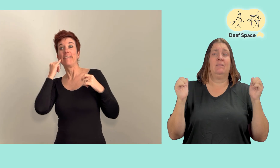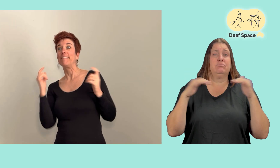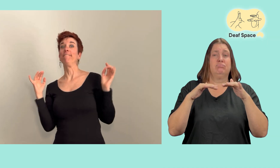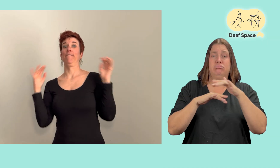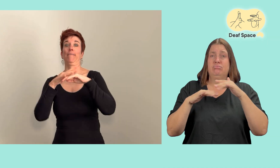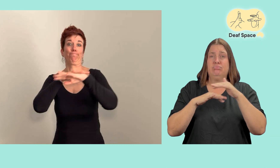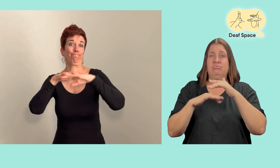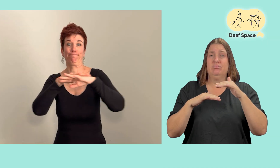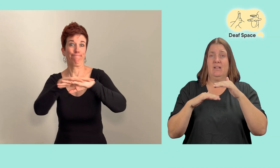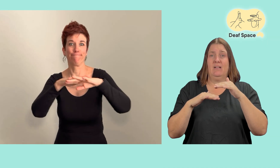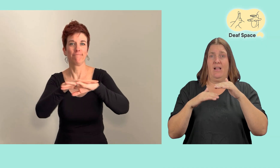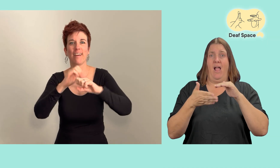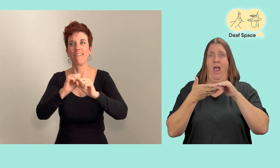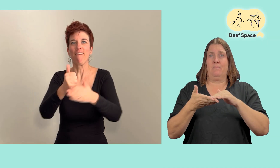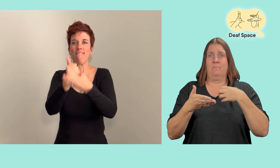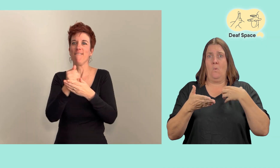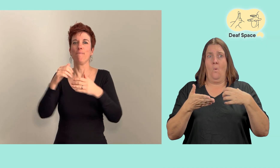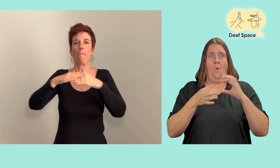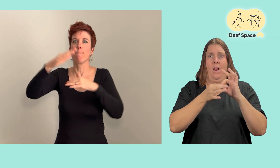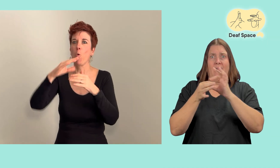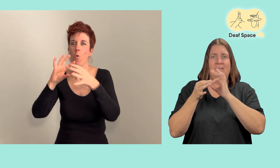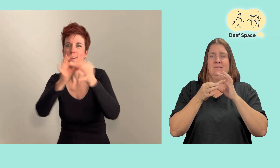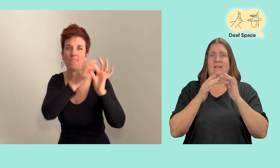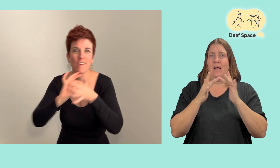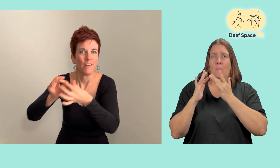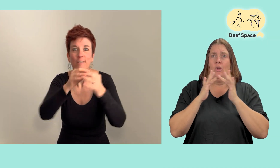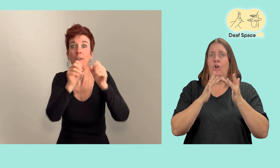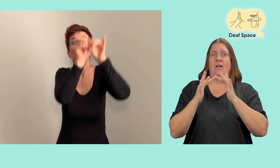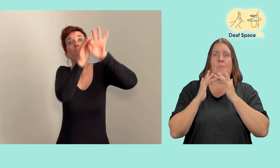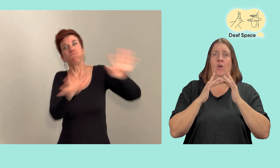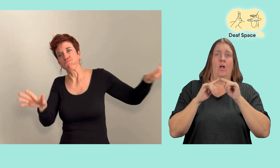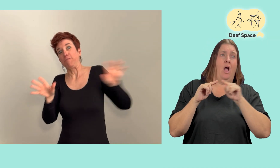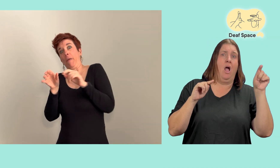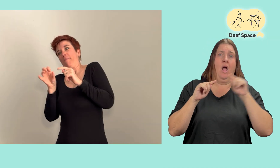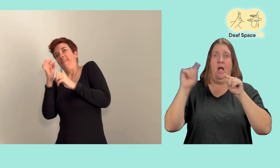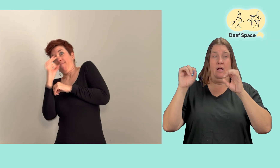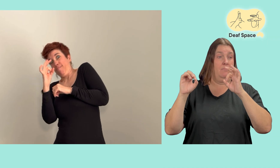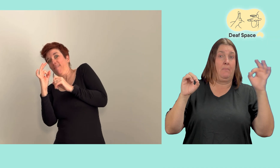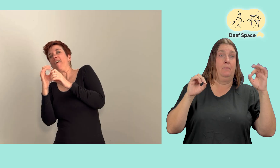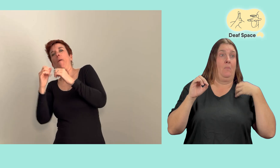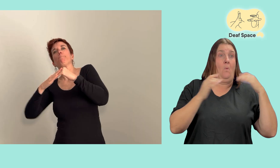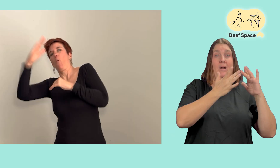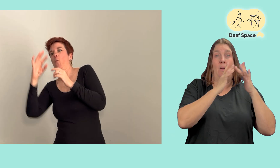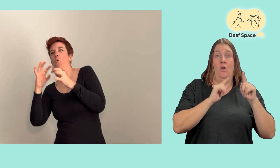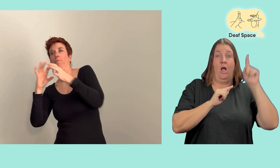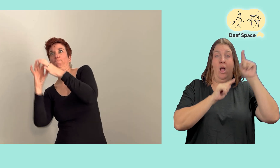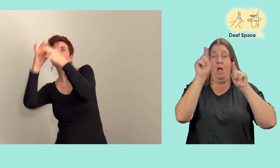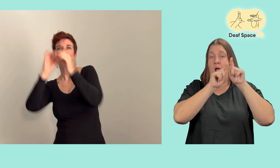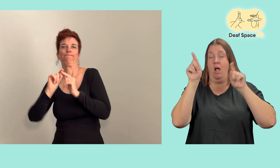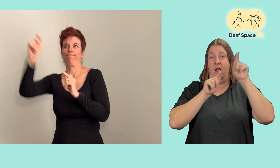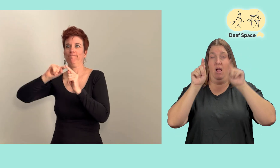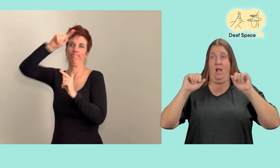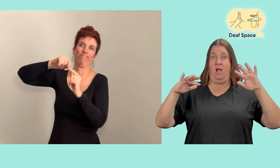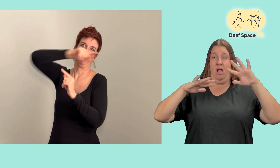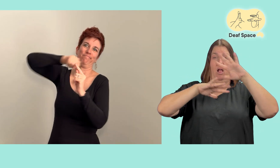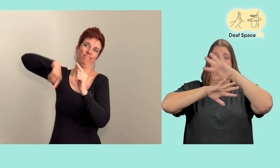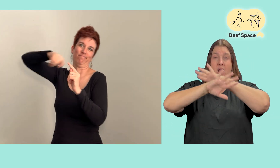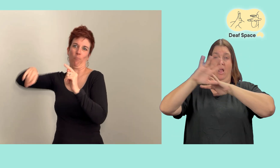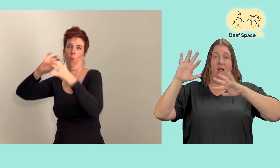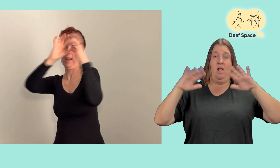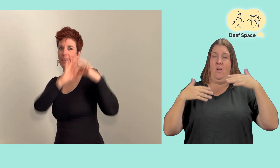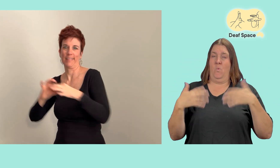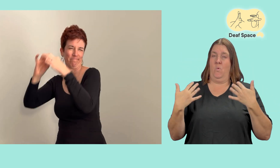So when people meet in a space, this builds the network and creates a more complex, growing network.